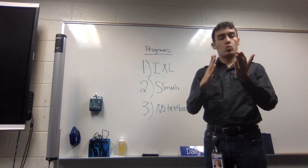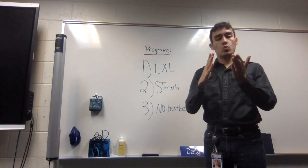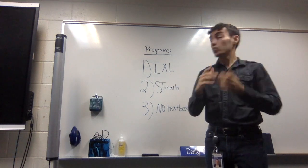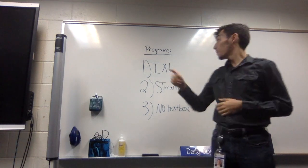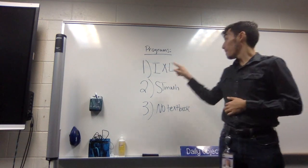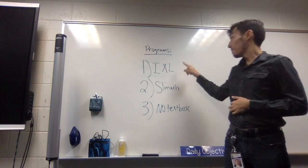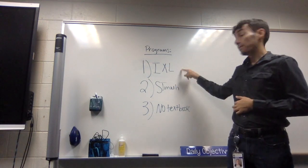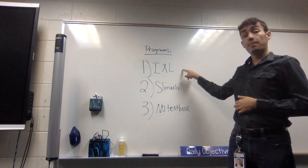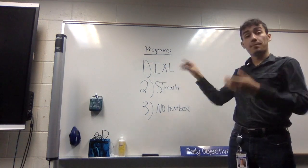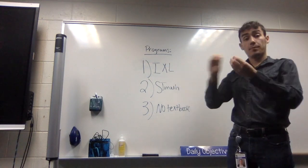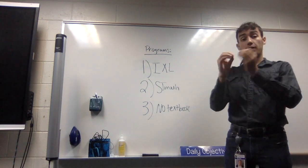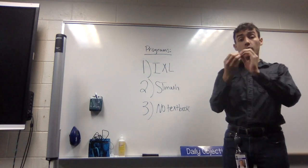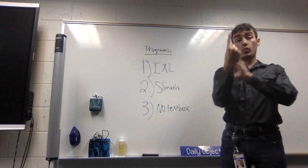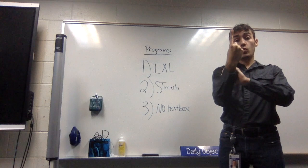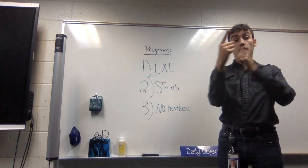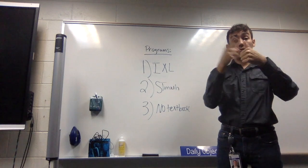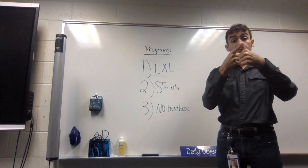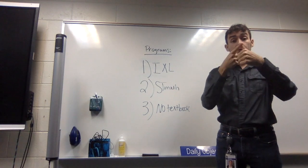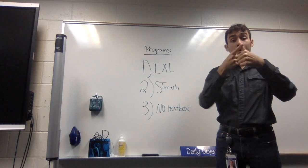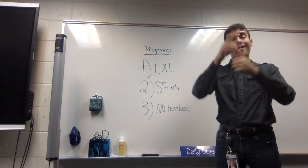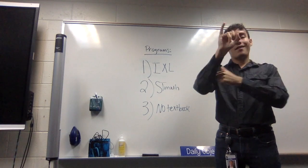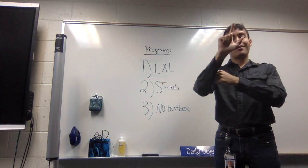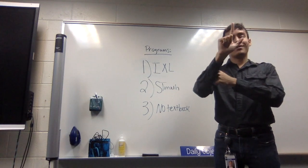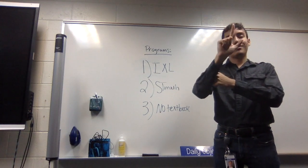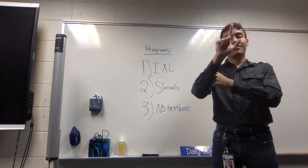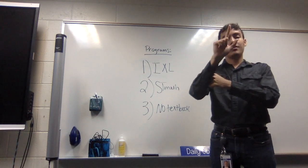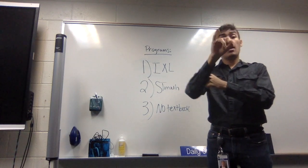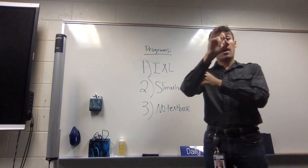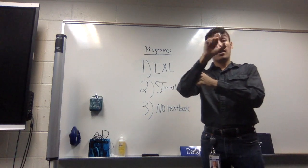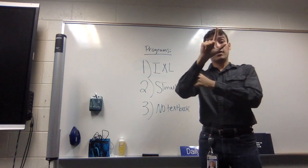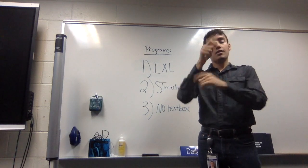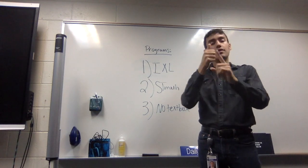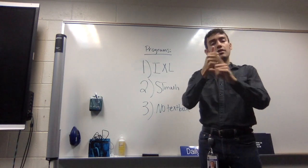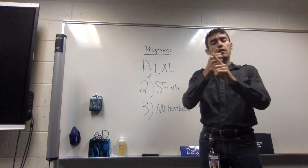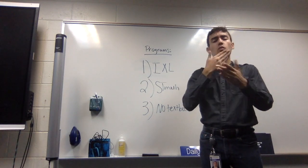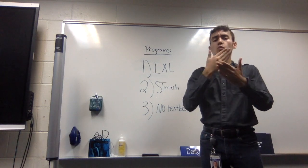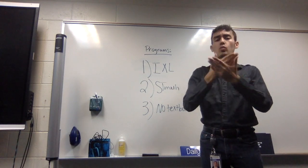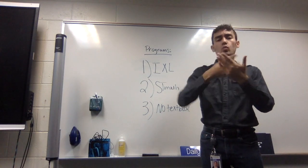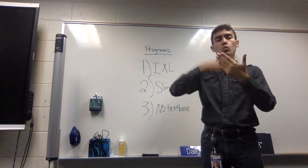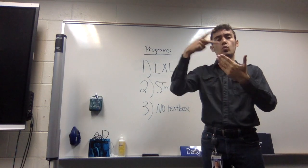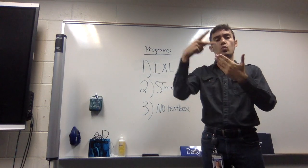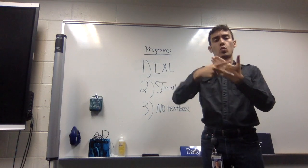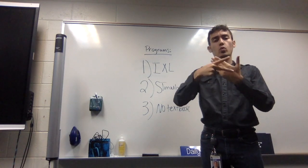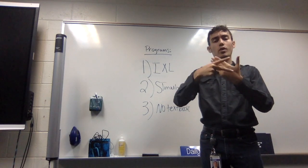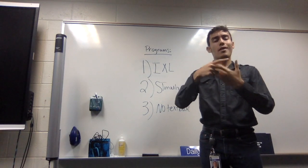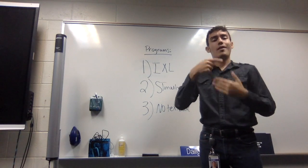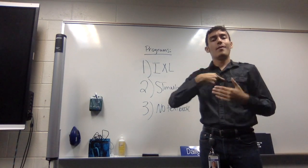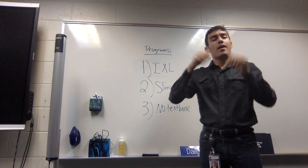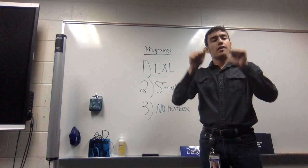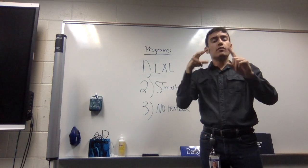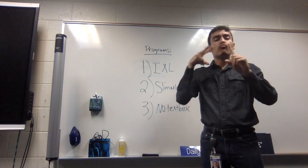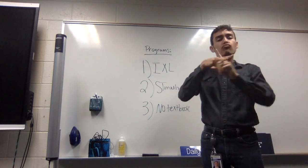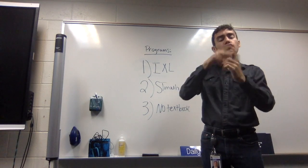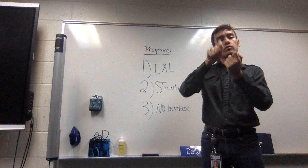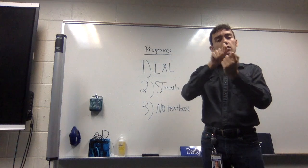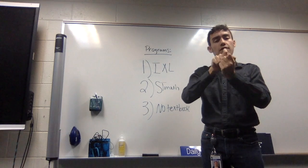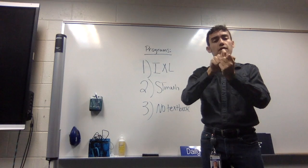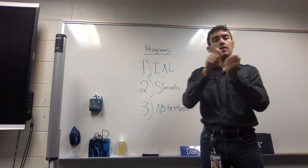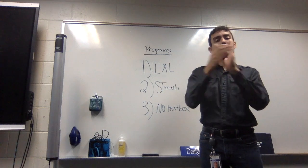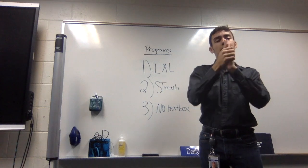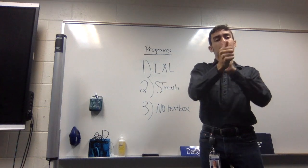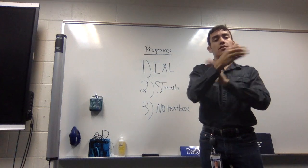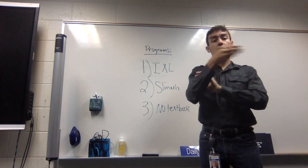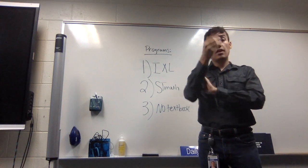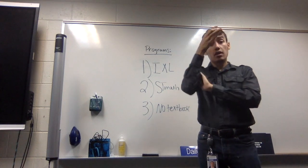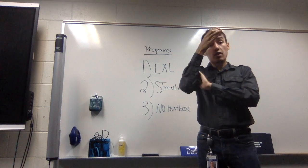the students. The first one is IXL. IXL is a good program. It allows me to assign specific